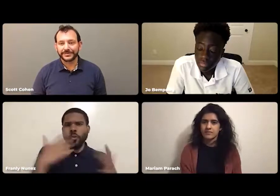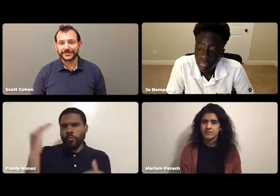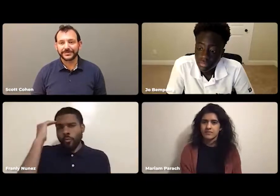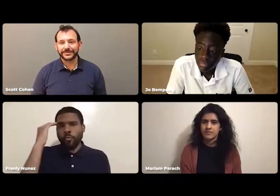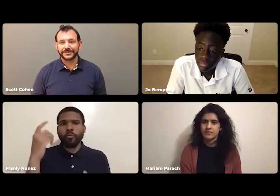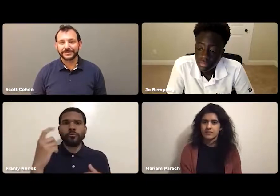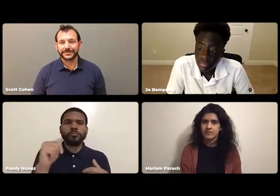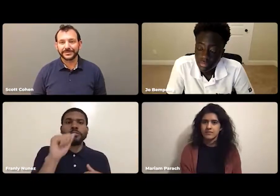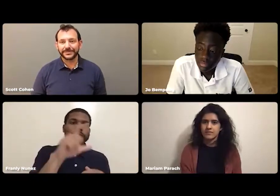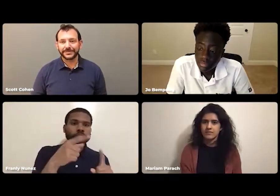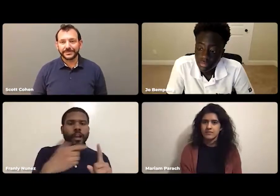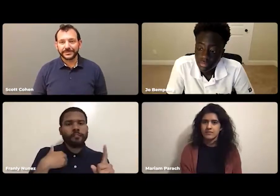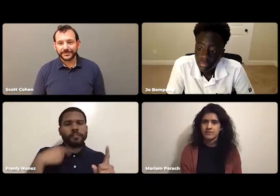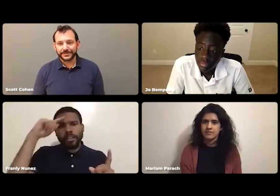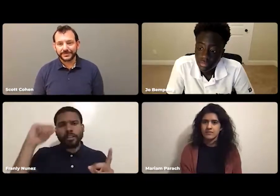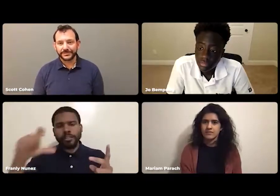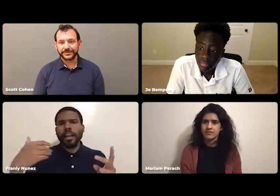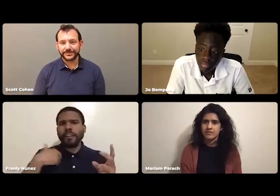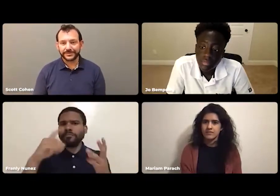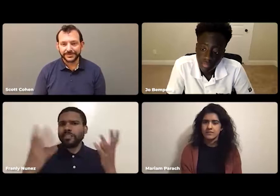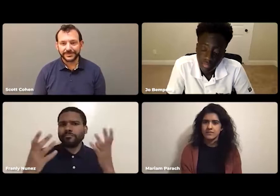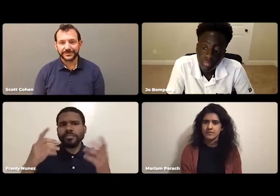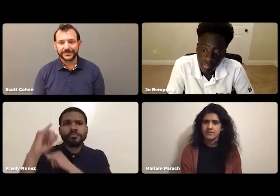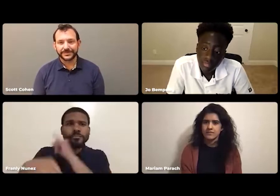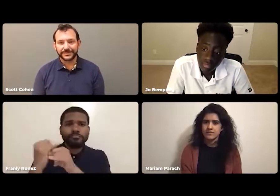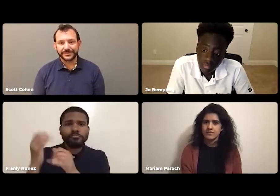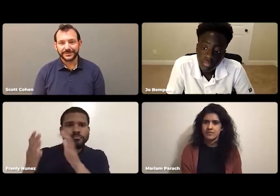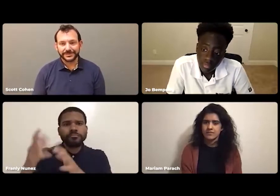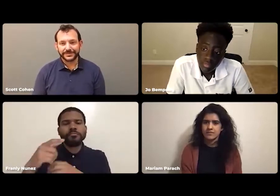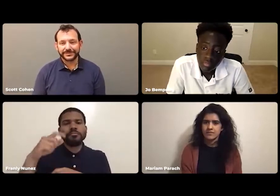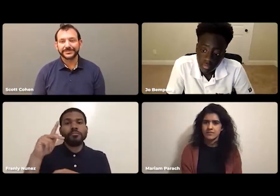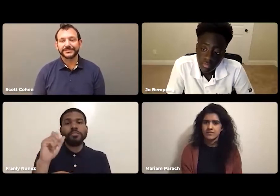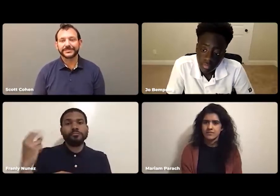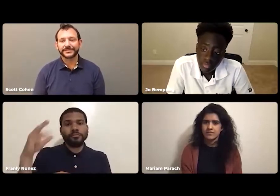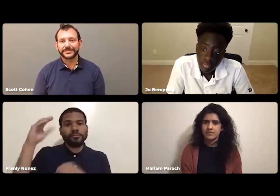I remember a teacher that looked at the signs we used.